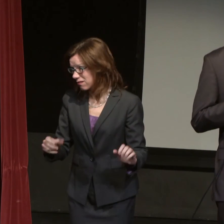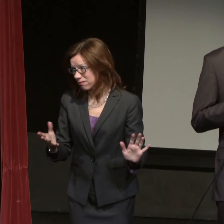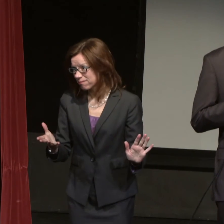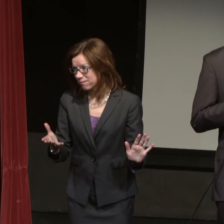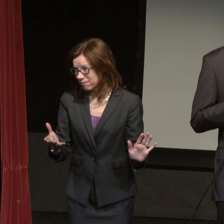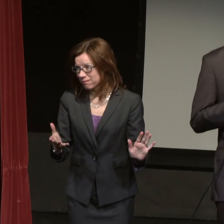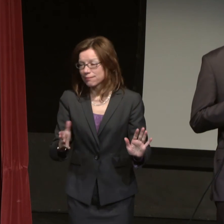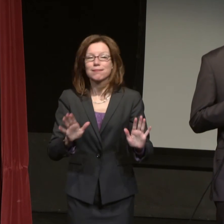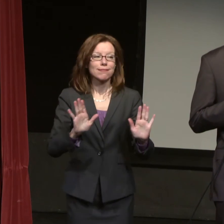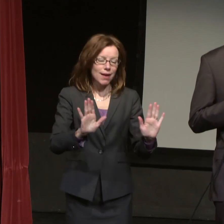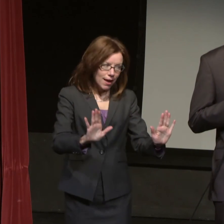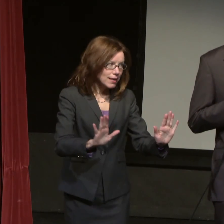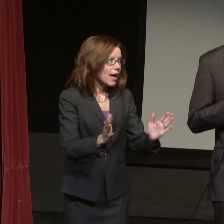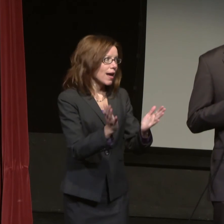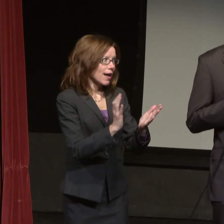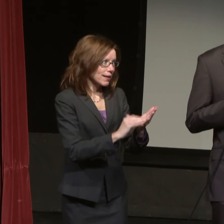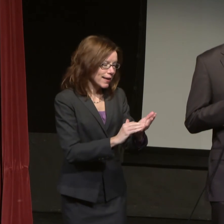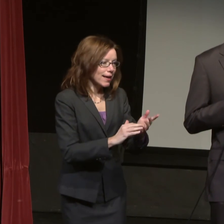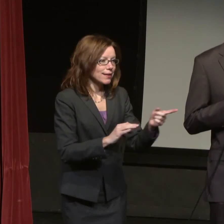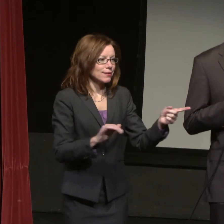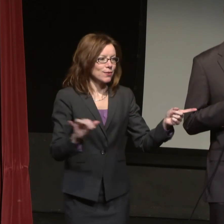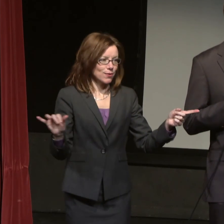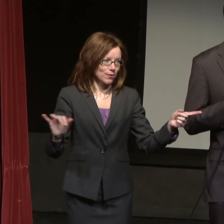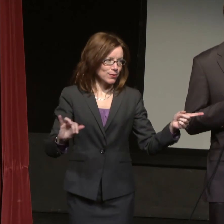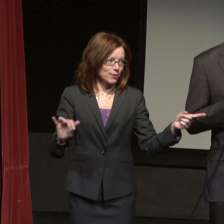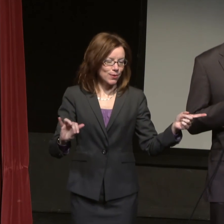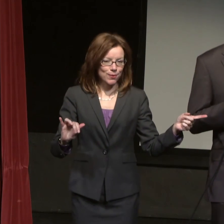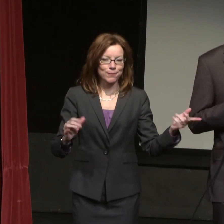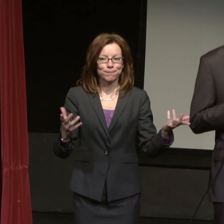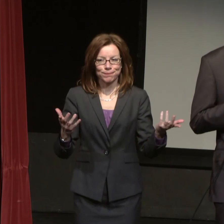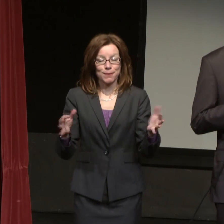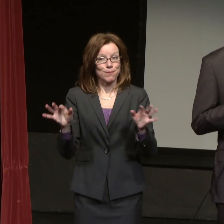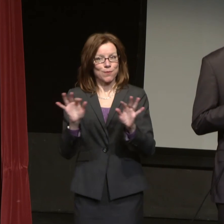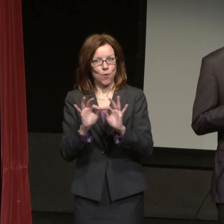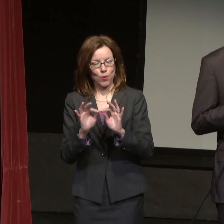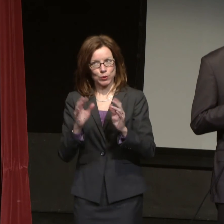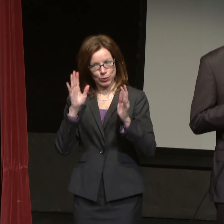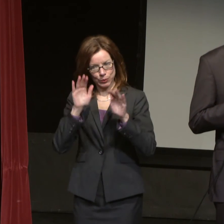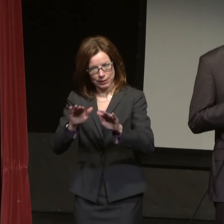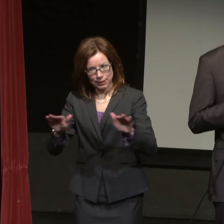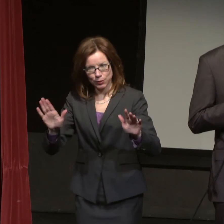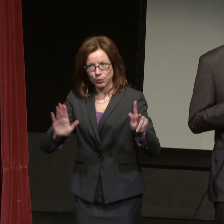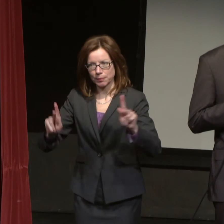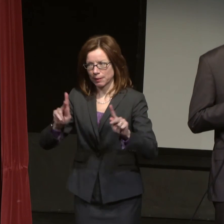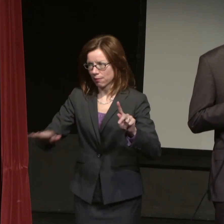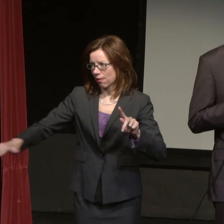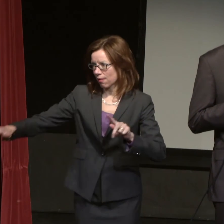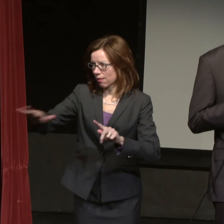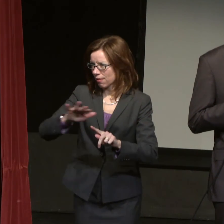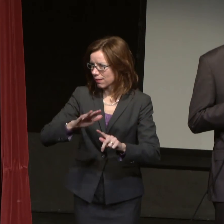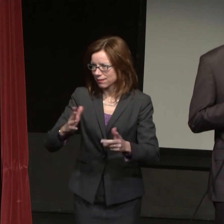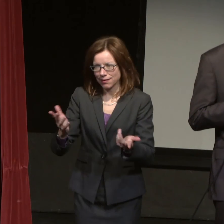But then of course, also about, as I mentioned, just communication to the public and if you're just chatting